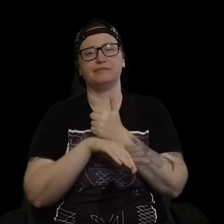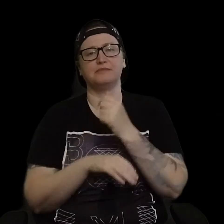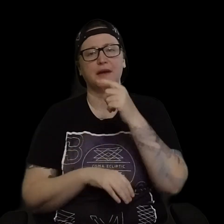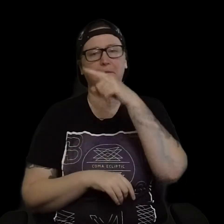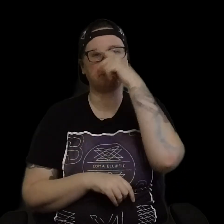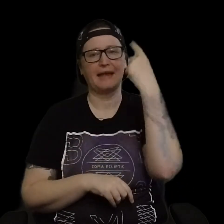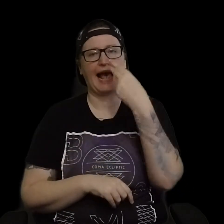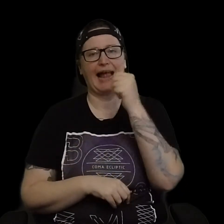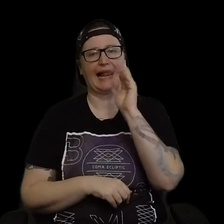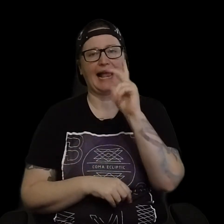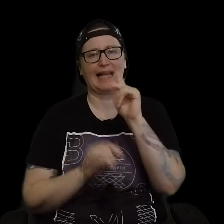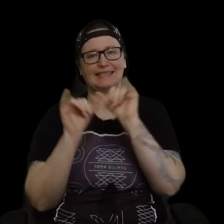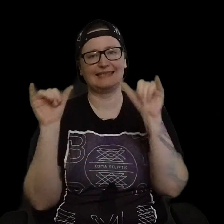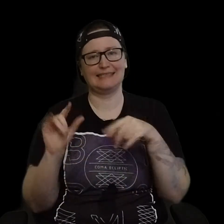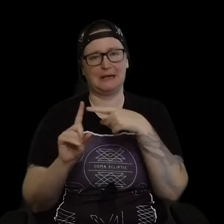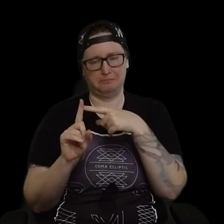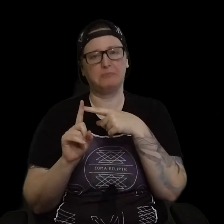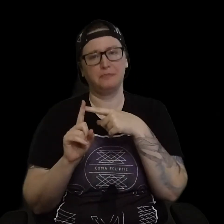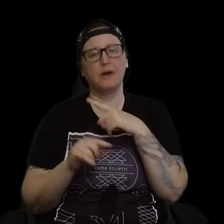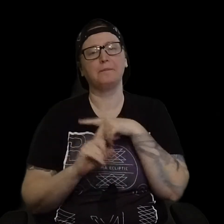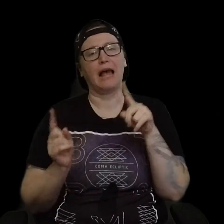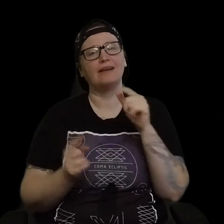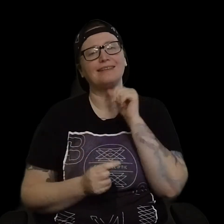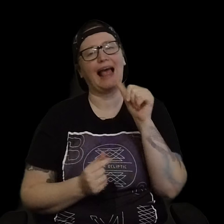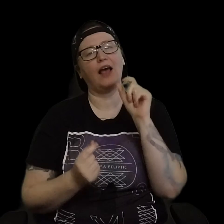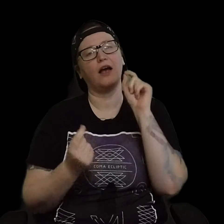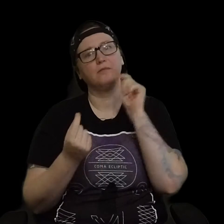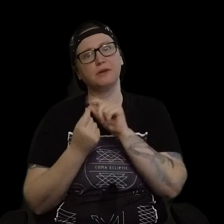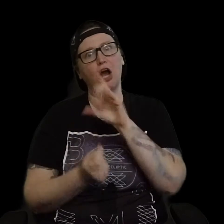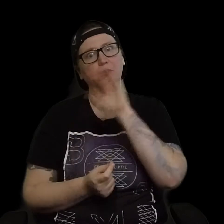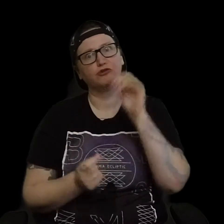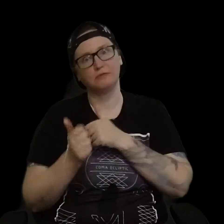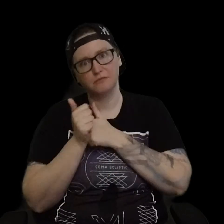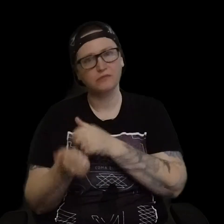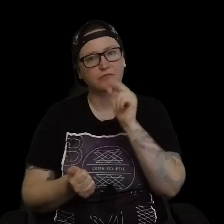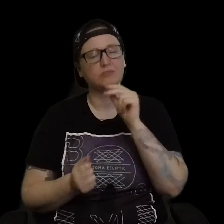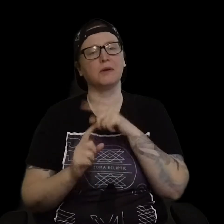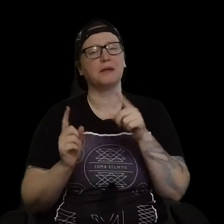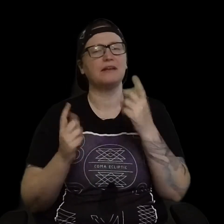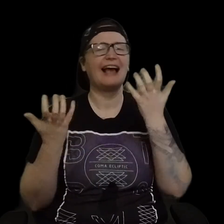so this is inspired by the black hack system it's not a hundred percent the